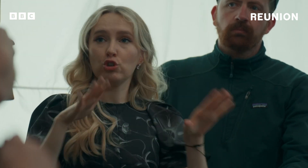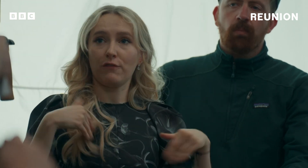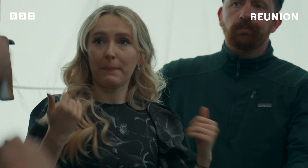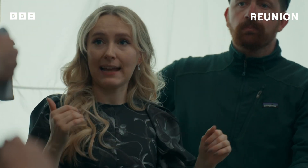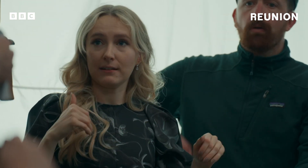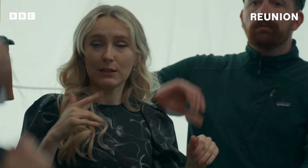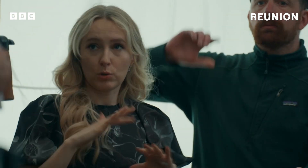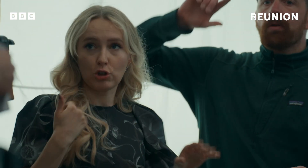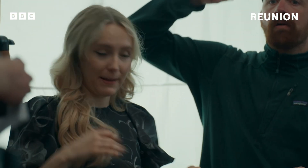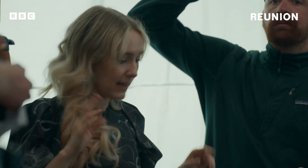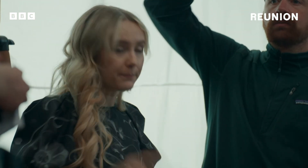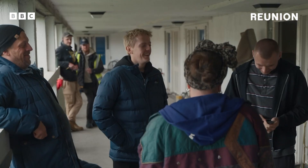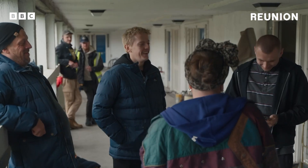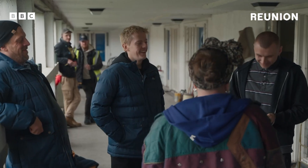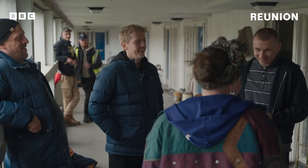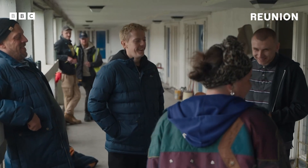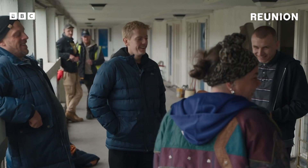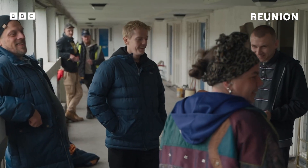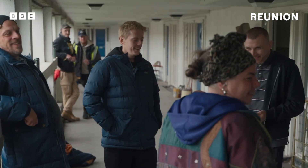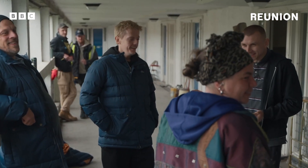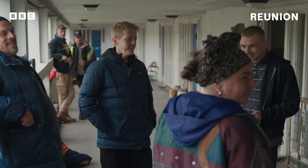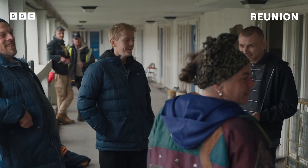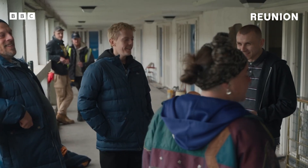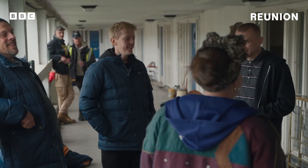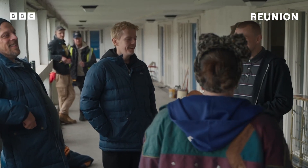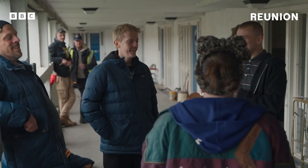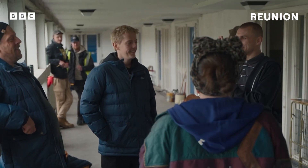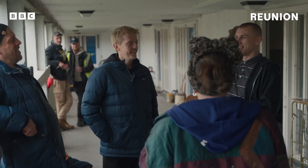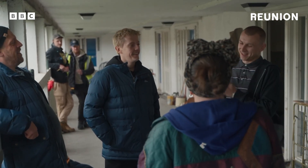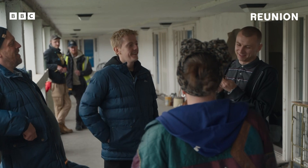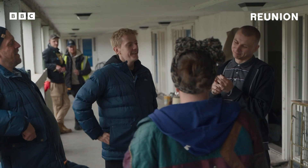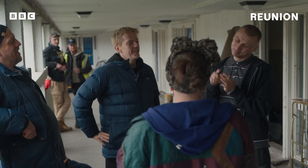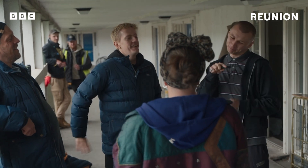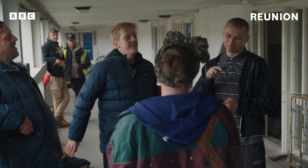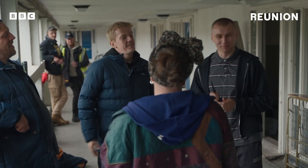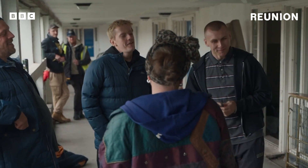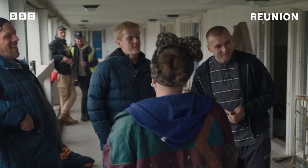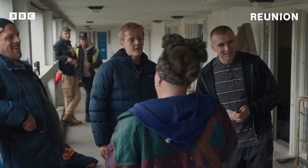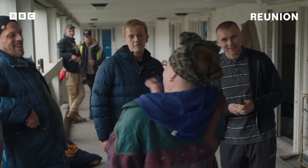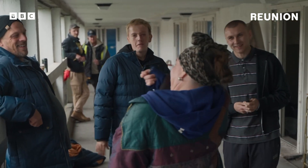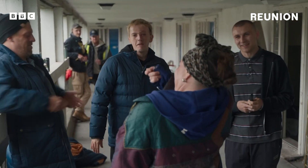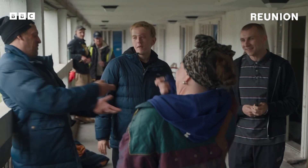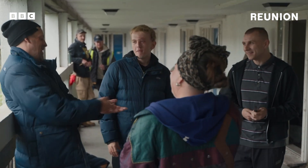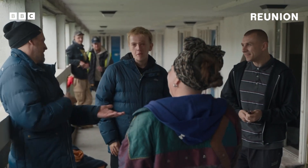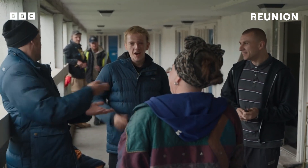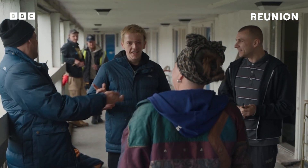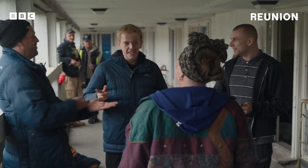but we've also managed to get, you know, some amazing deaf crew members as well. A lot of whom have been invaluable to us making this.